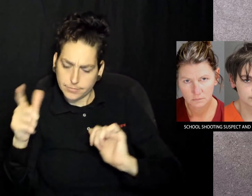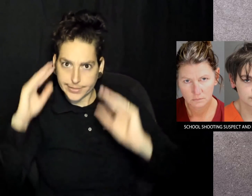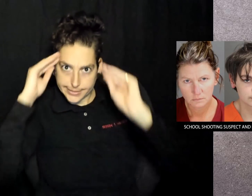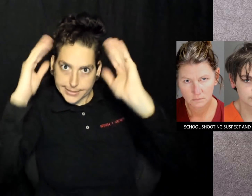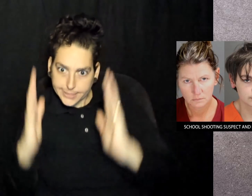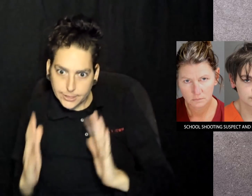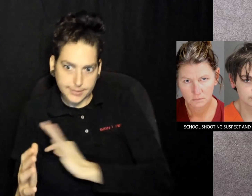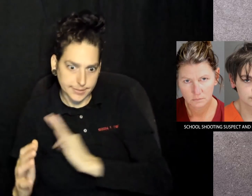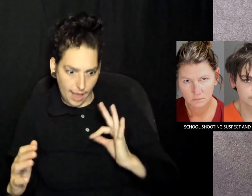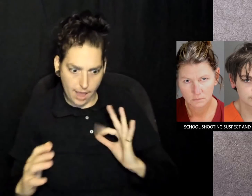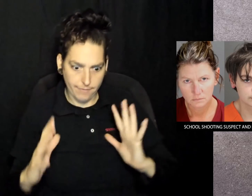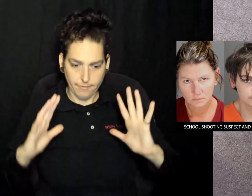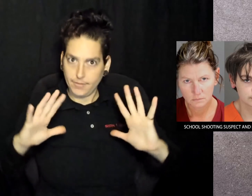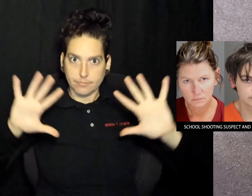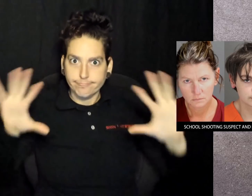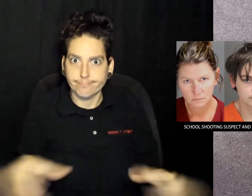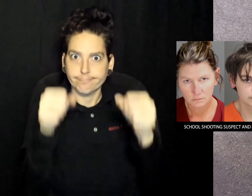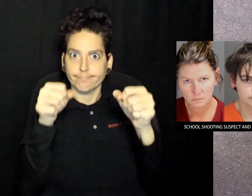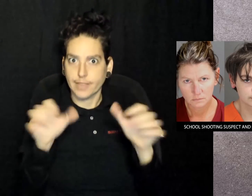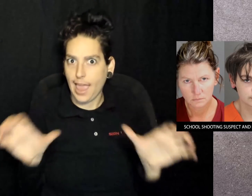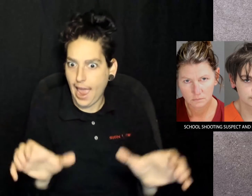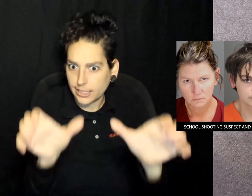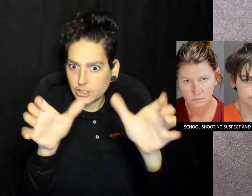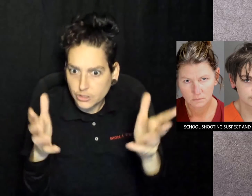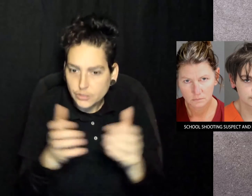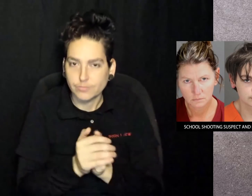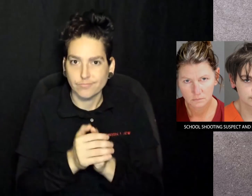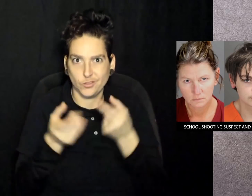and to review the actions carried out by teachers and staff